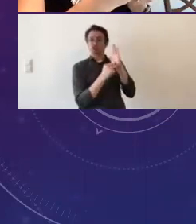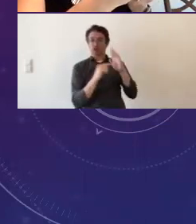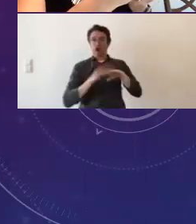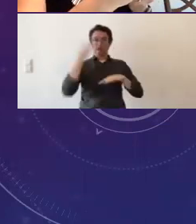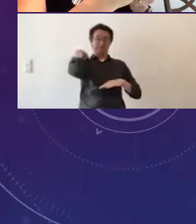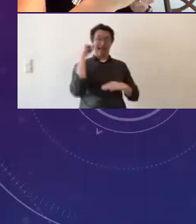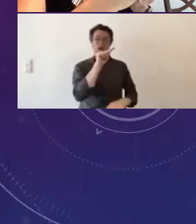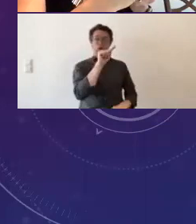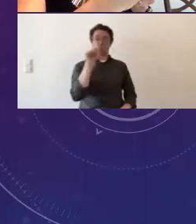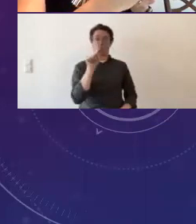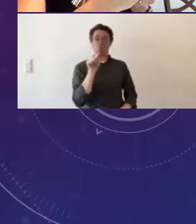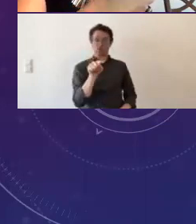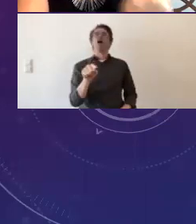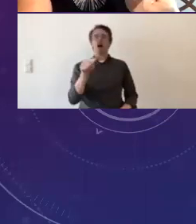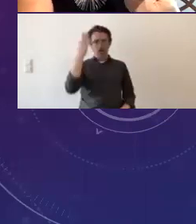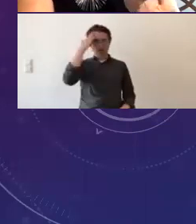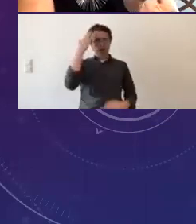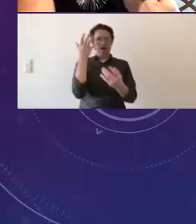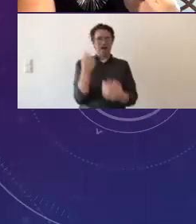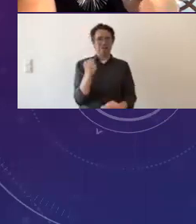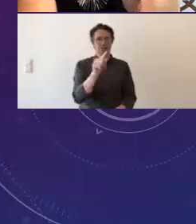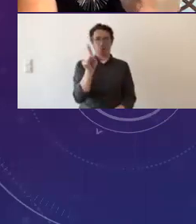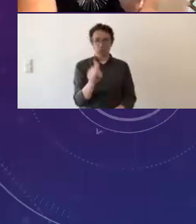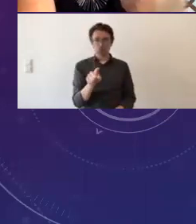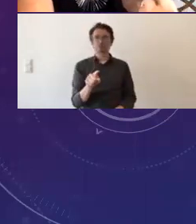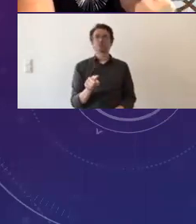somebody on the right side has a question if I draw it on the left it